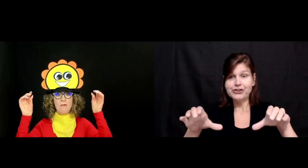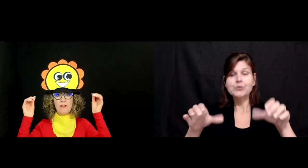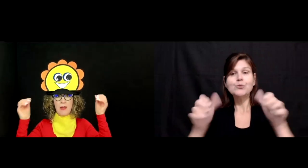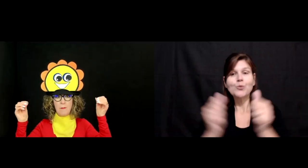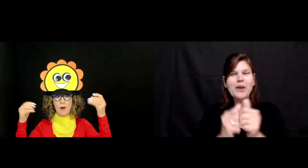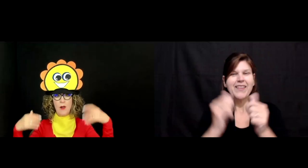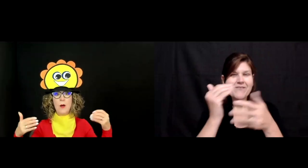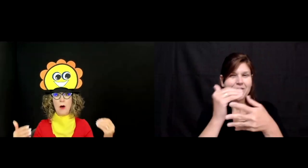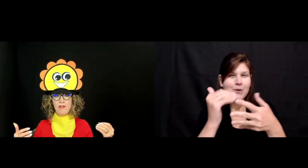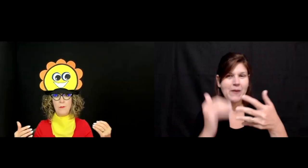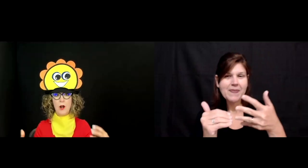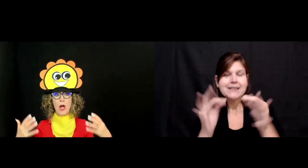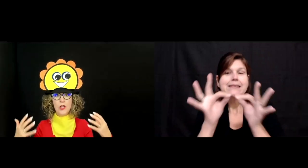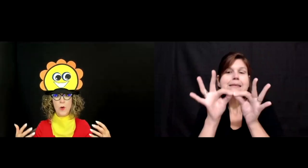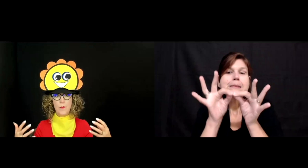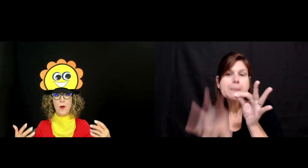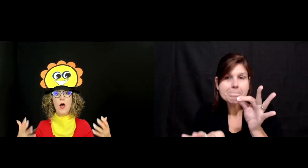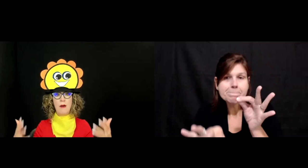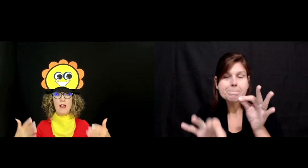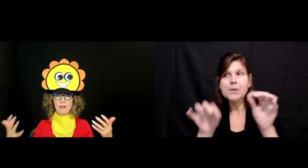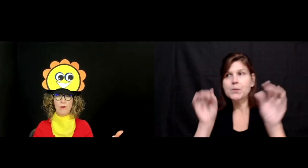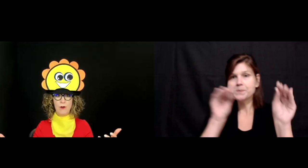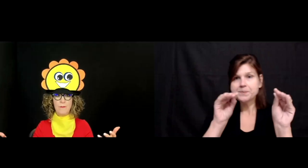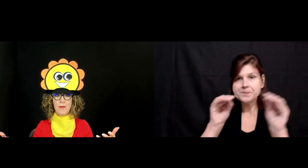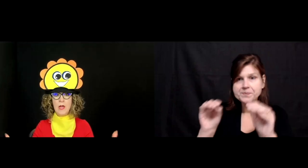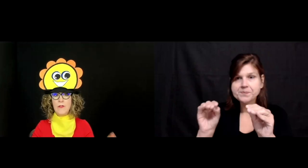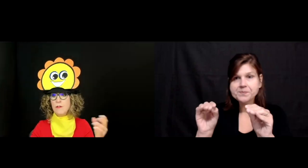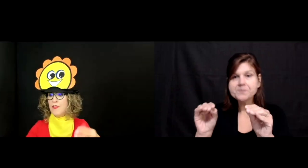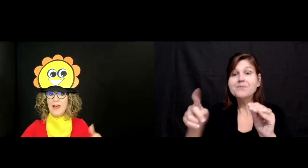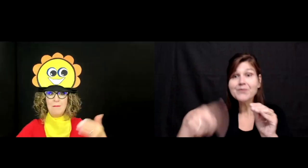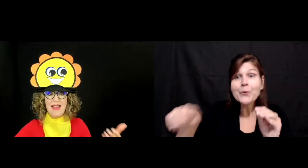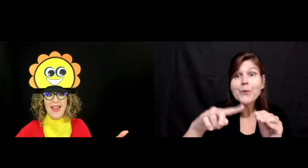They're all simple, possible, and doable by us all. There's nothing I'm saying